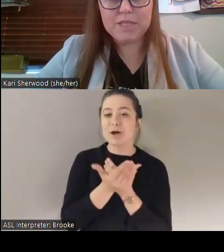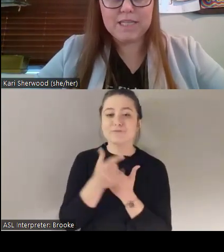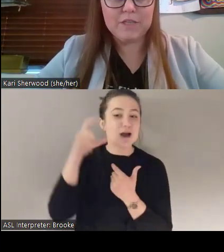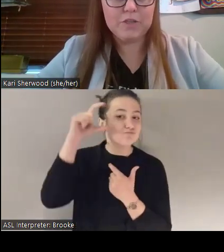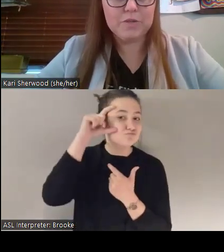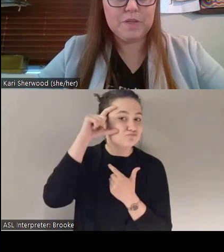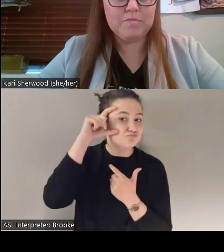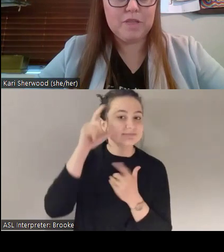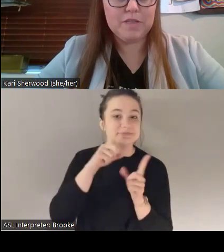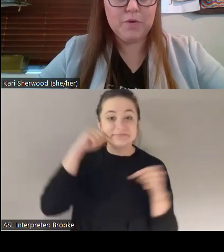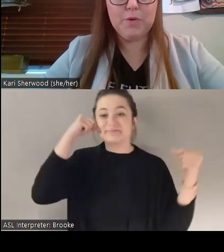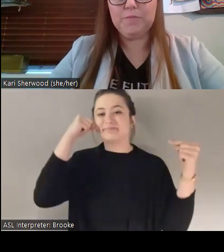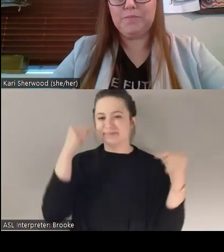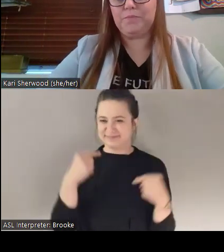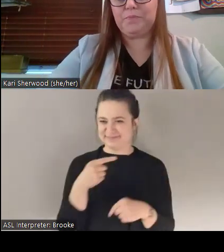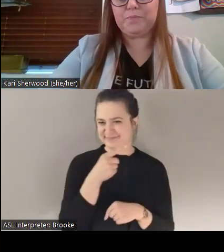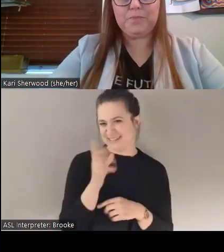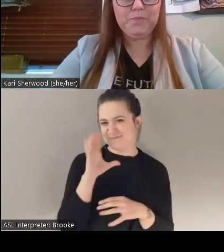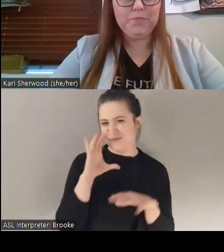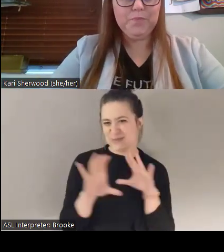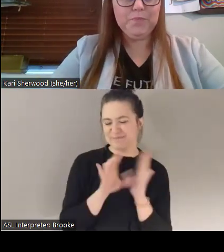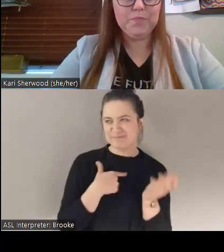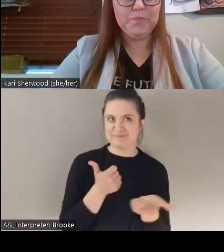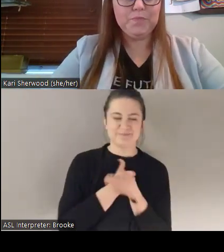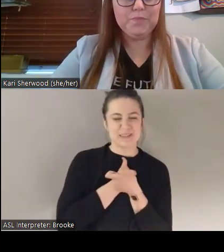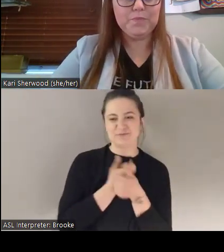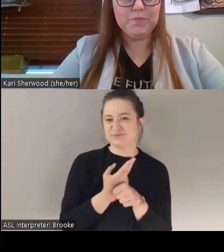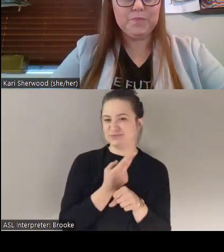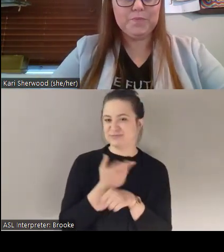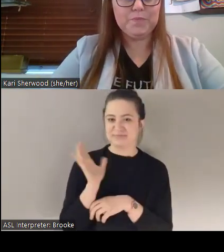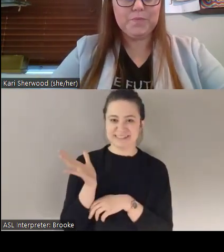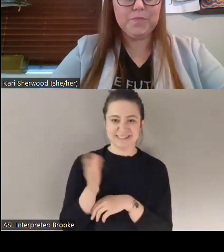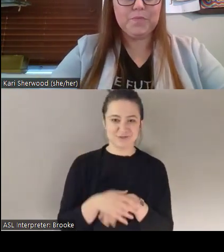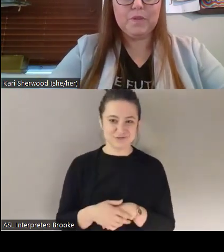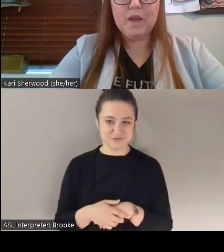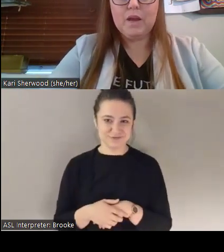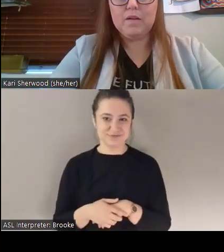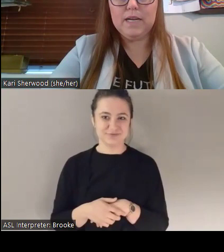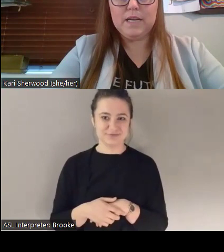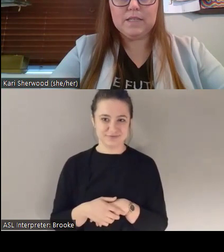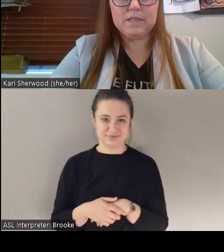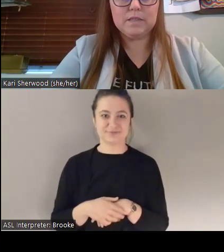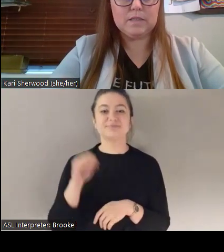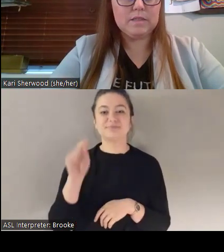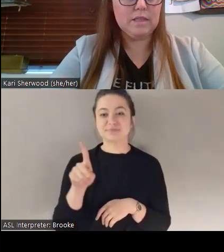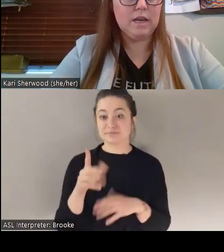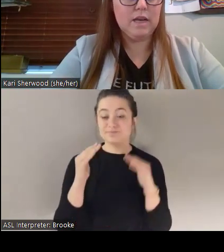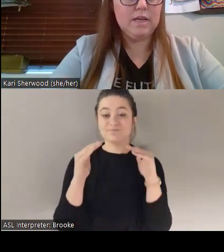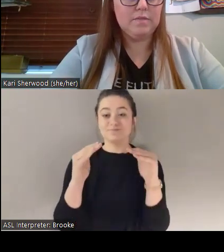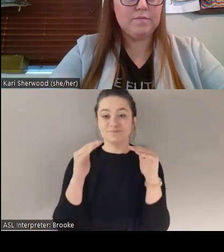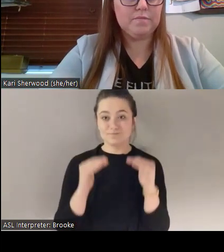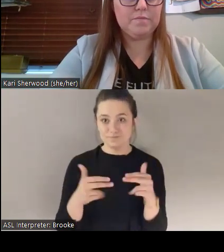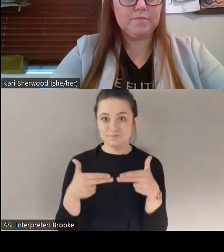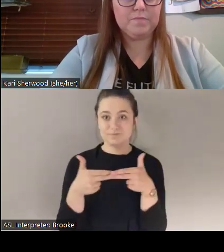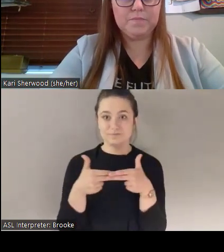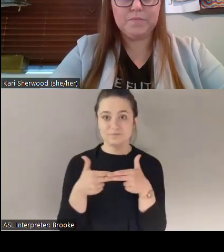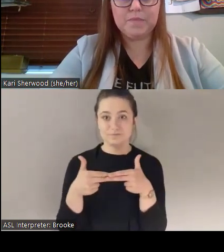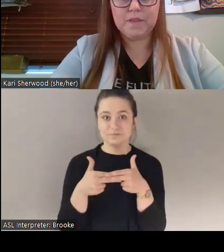presentations with this photo. All right. Next slide.